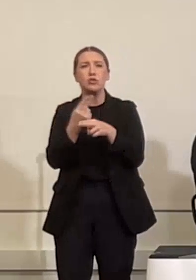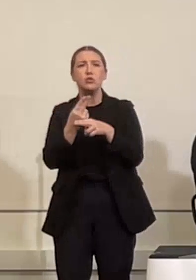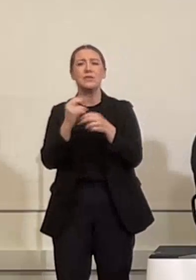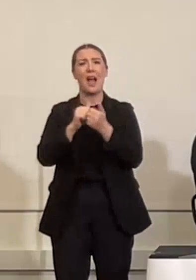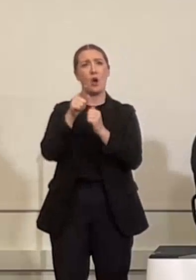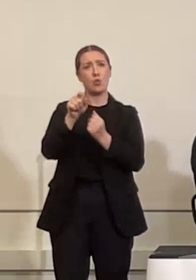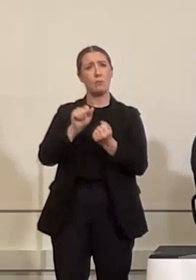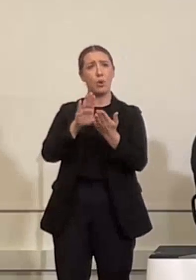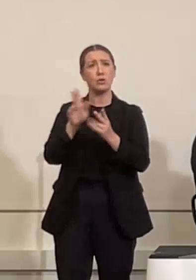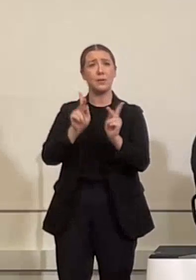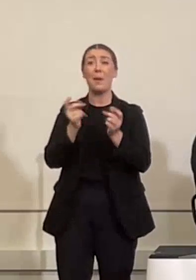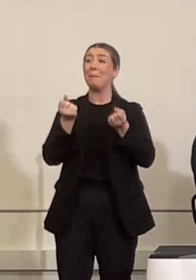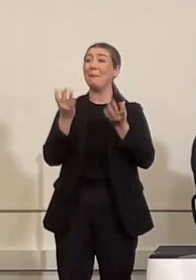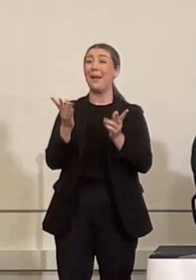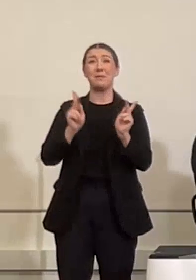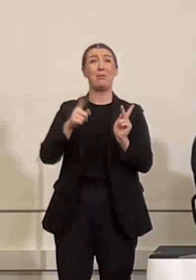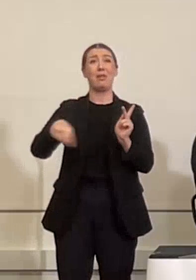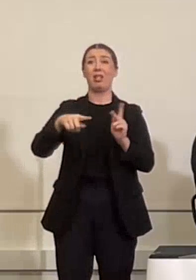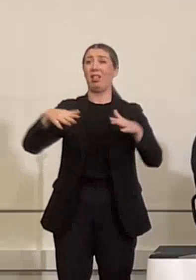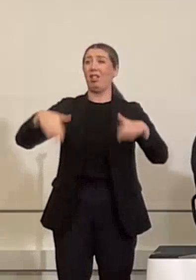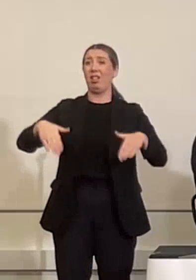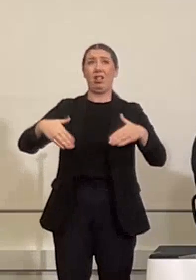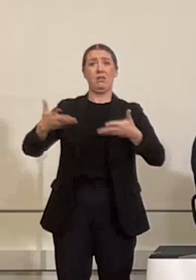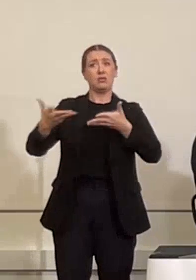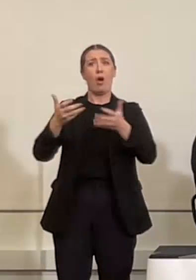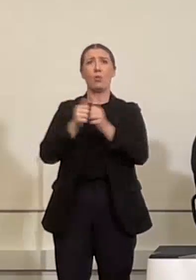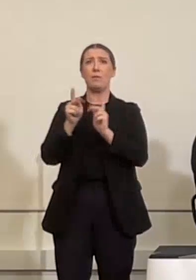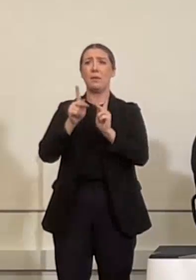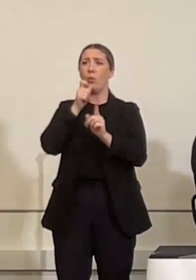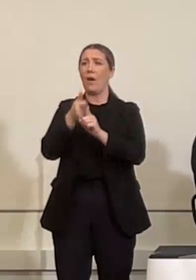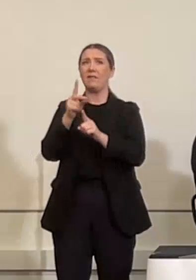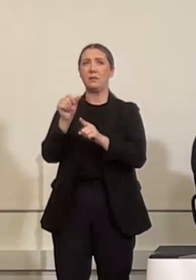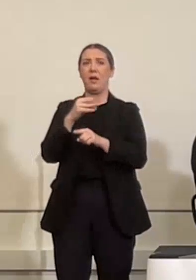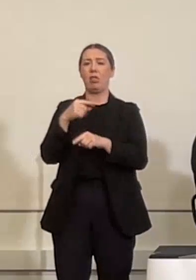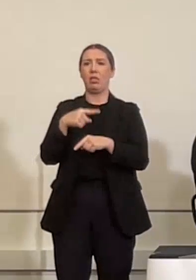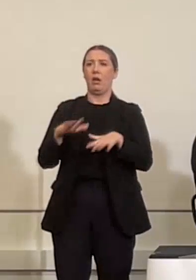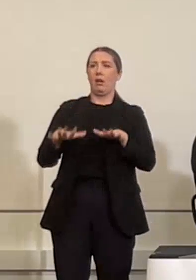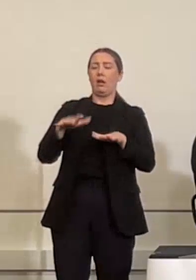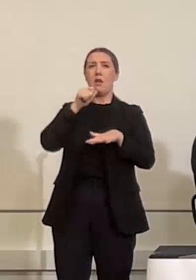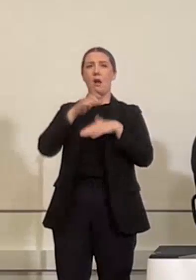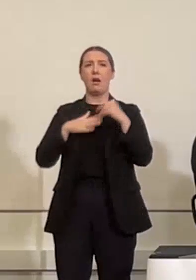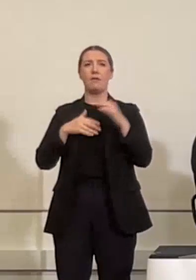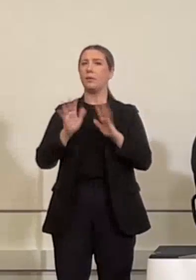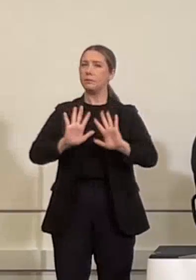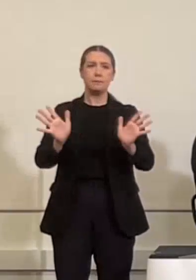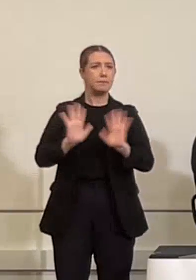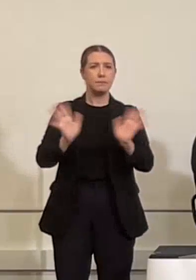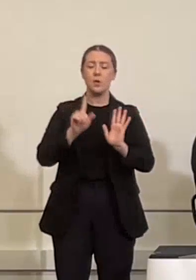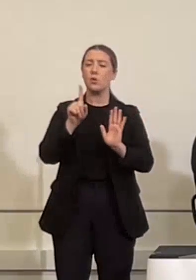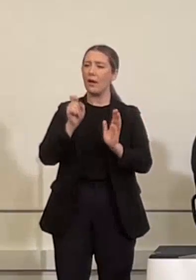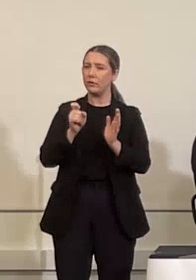Many people have not had conversations with people with disabilities, and they're very uncomfortable with it. But I think you have to go through the steps around how to